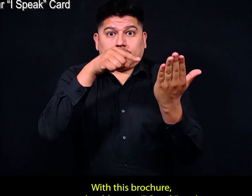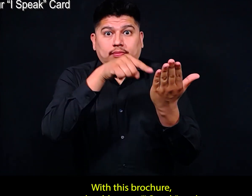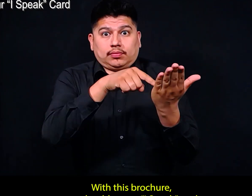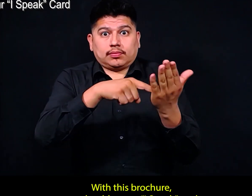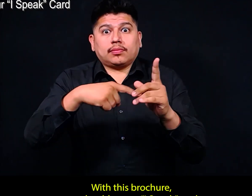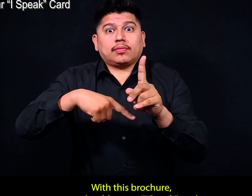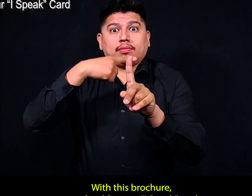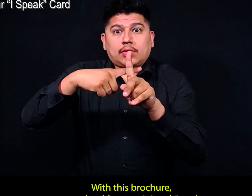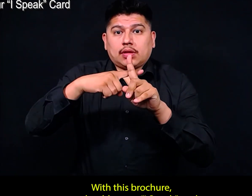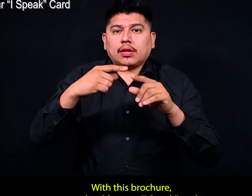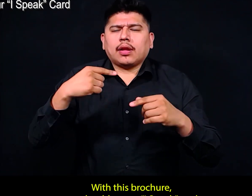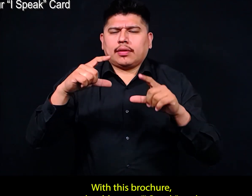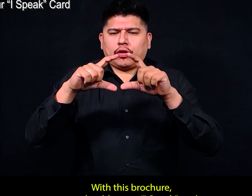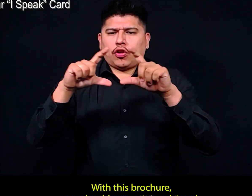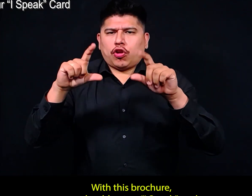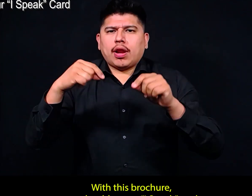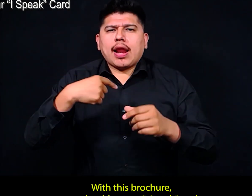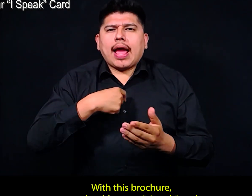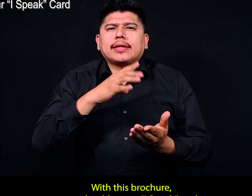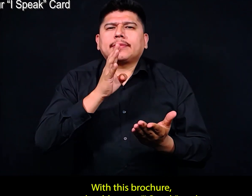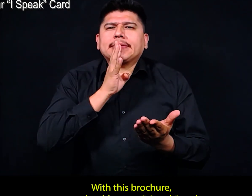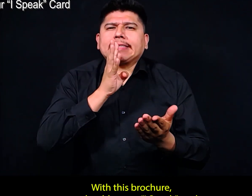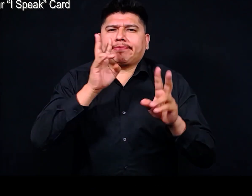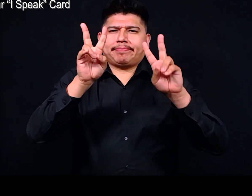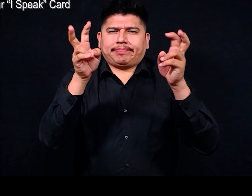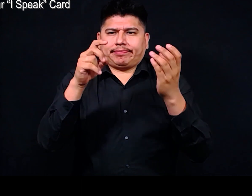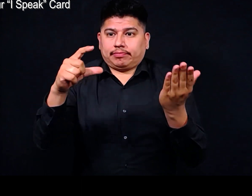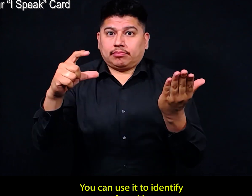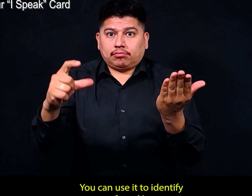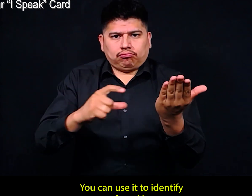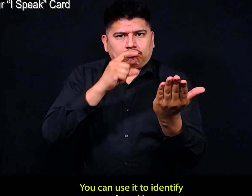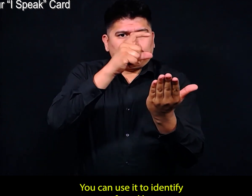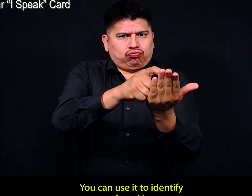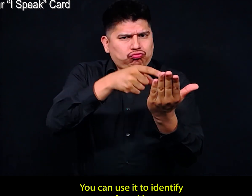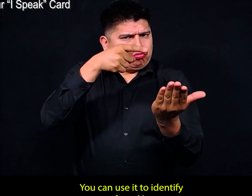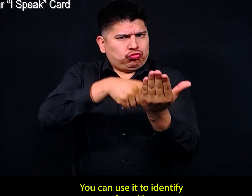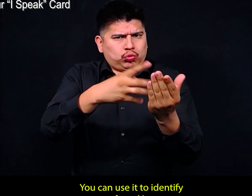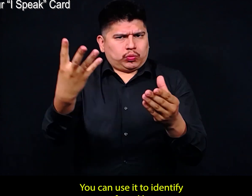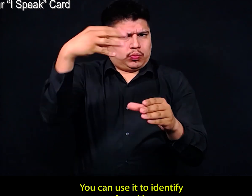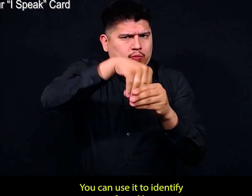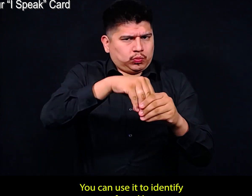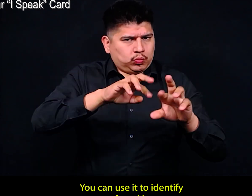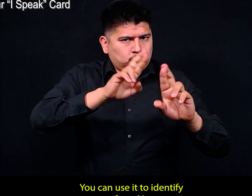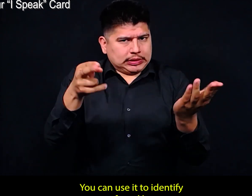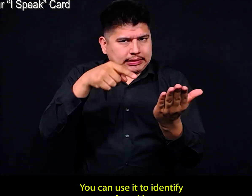With this brochure, you should get an “I Speak” card. You can use it to identify your preferred language.